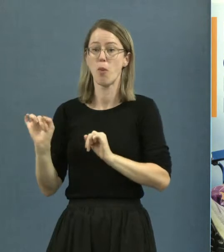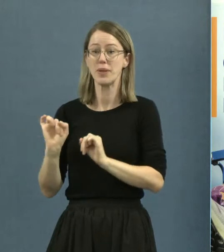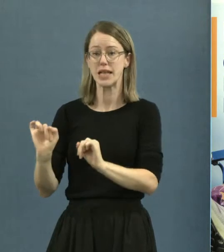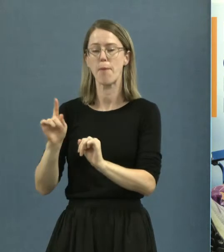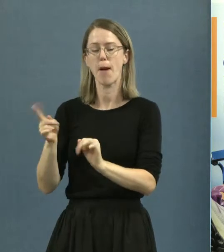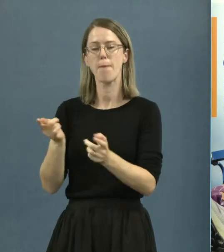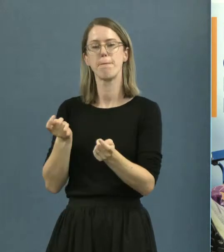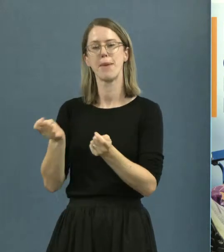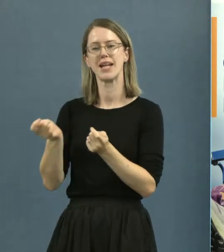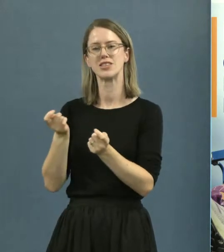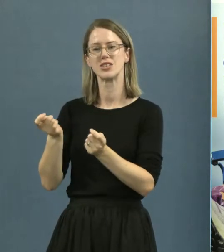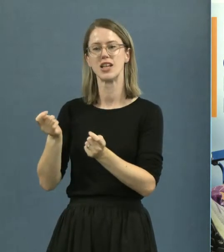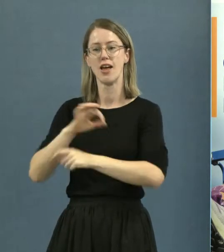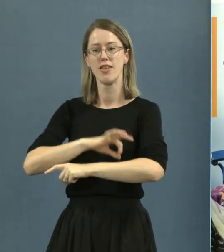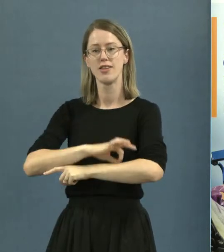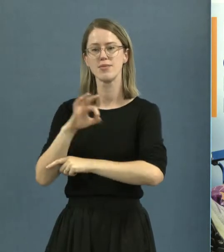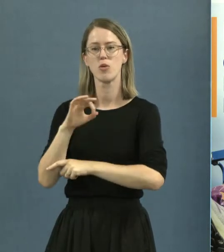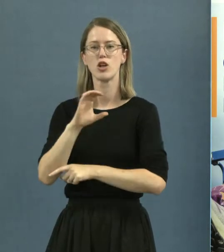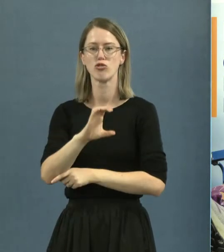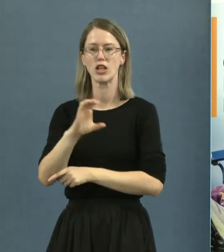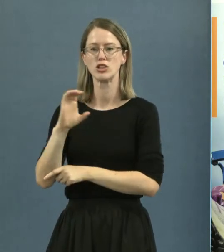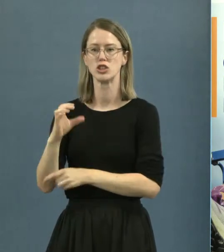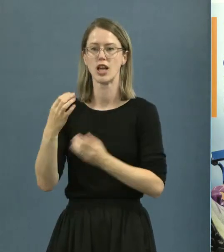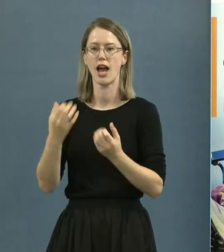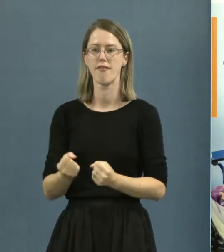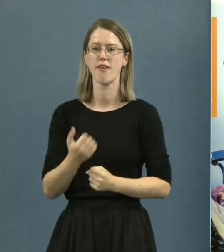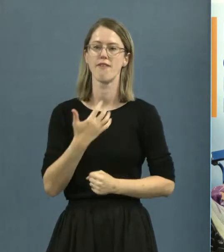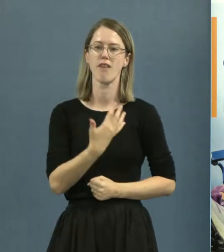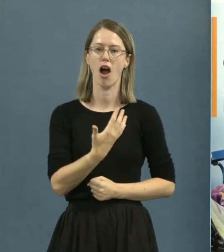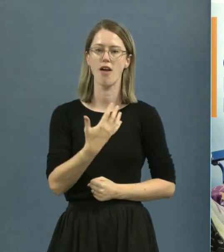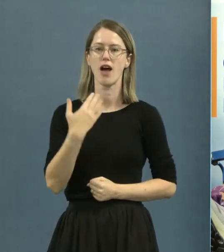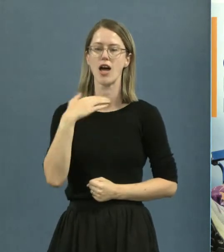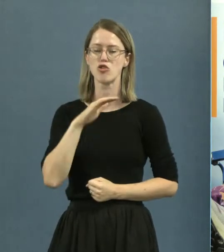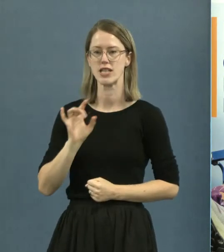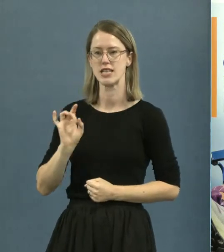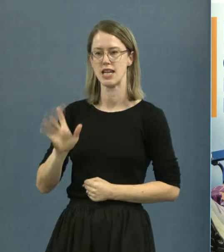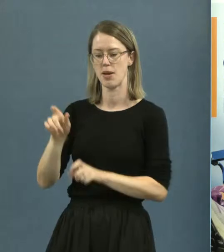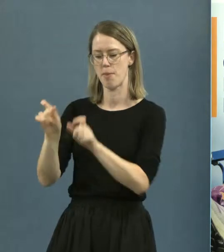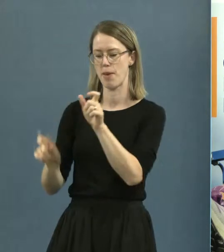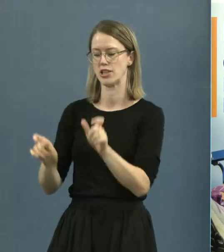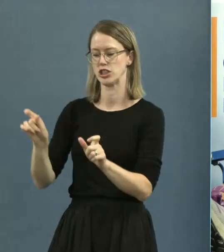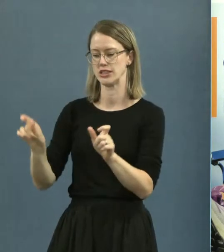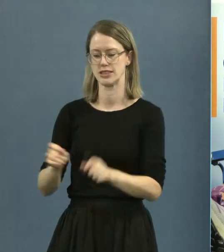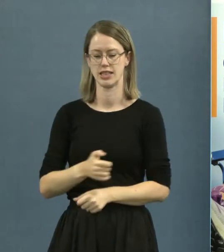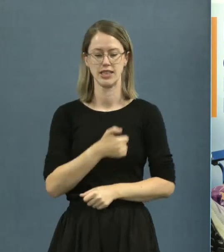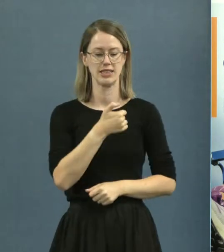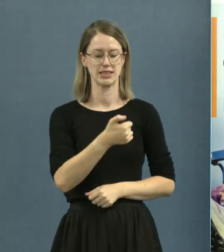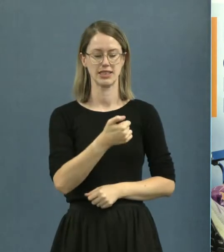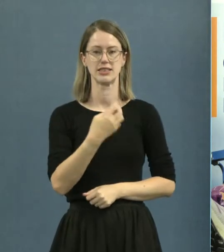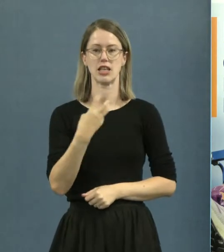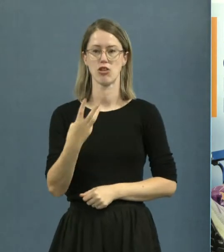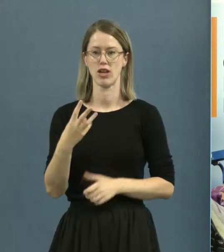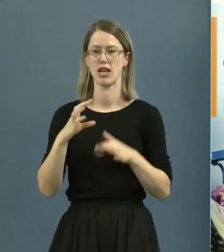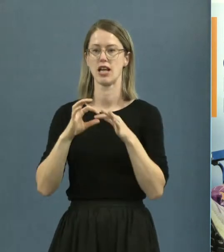coping. This morning, Christchurch Hospital has 510